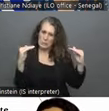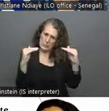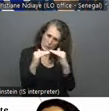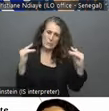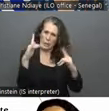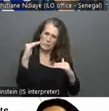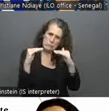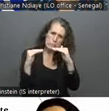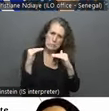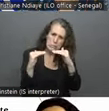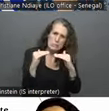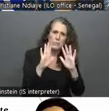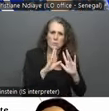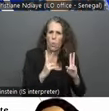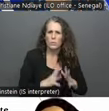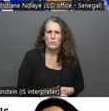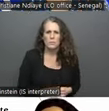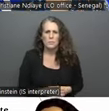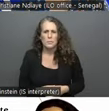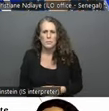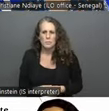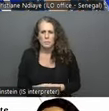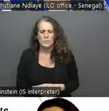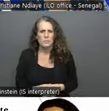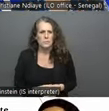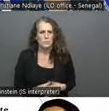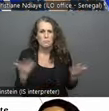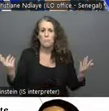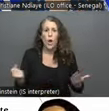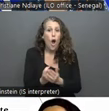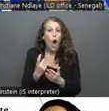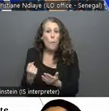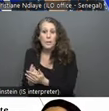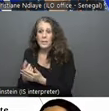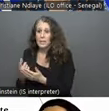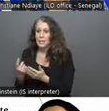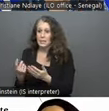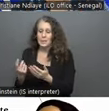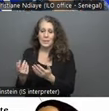10:59:13 And it really is leveraging opportunities and moments to bring this to life through